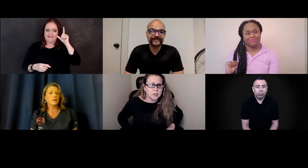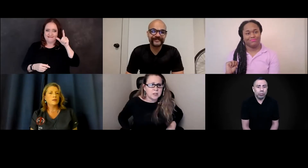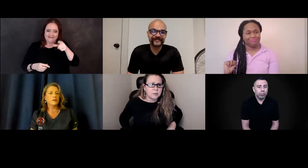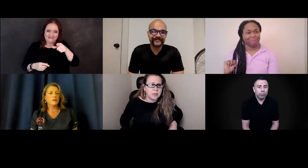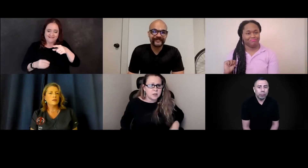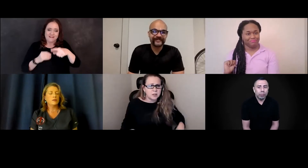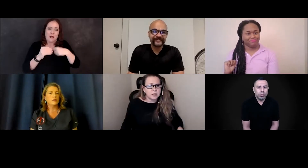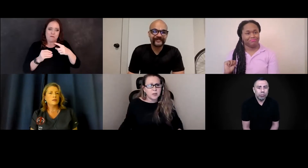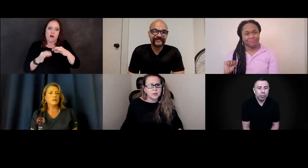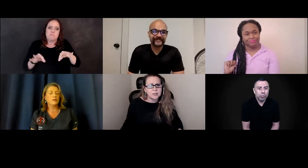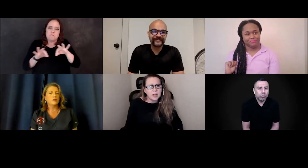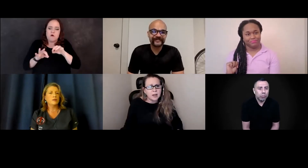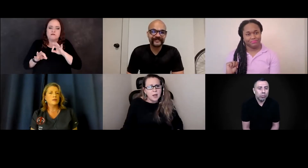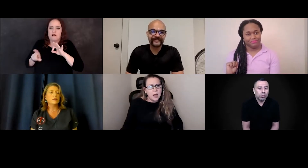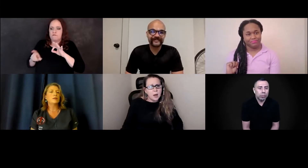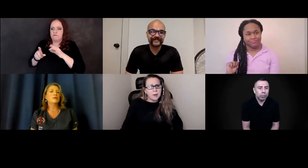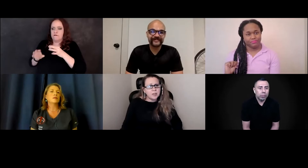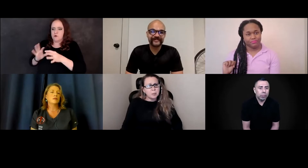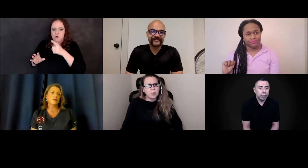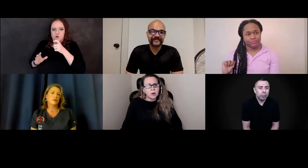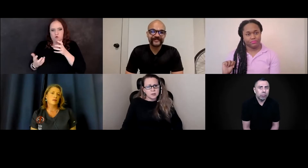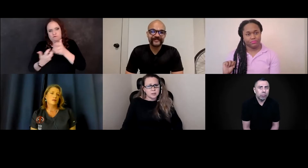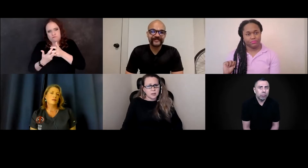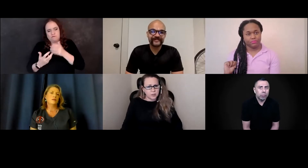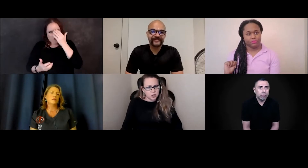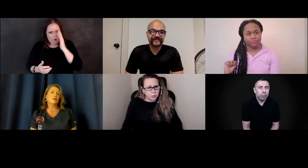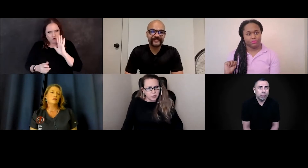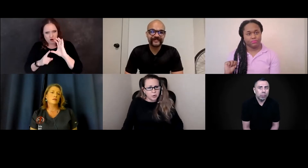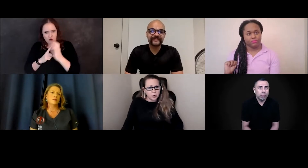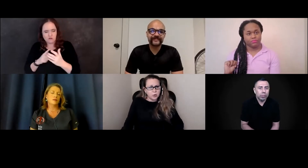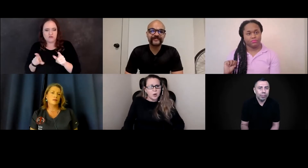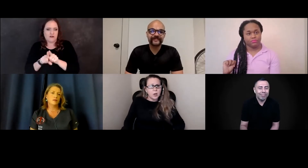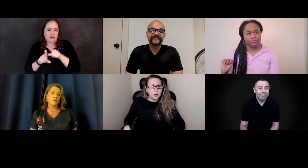to that, you mentioned it to me the other day the importance of an interpreter who knows